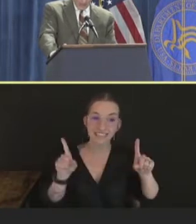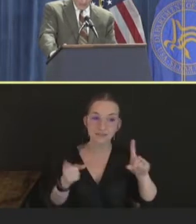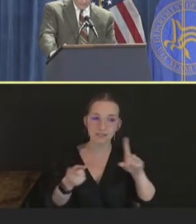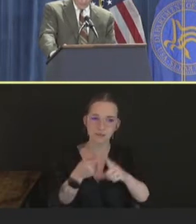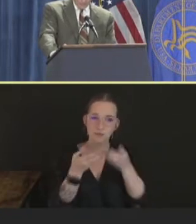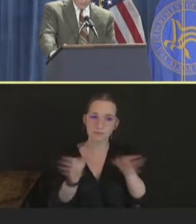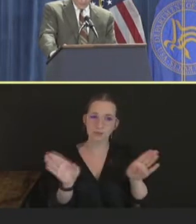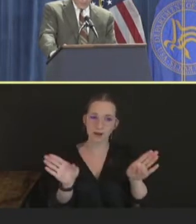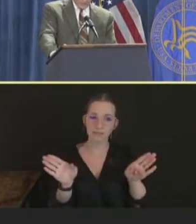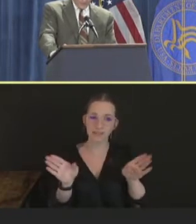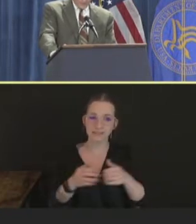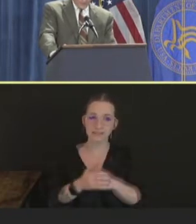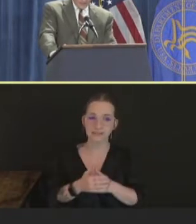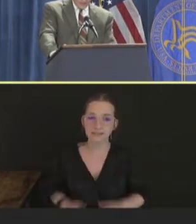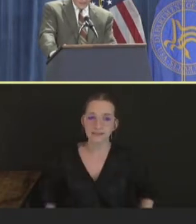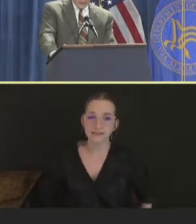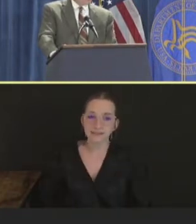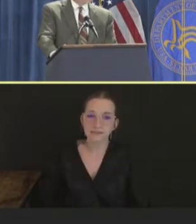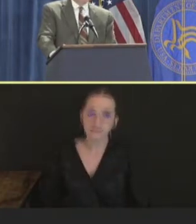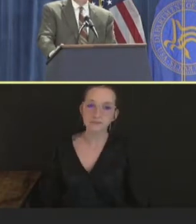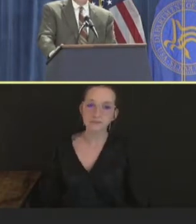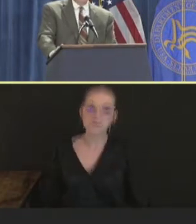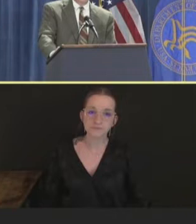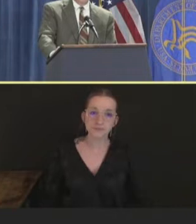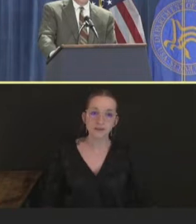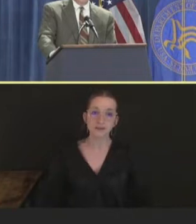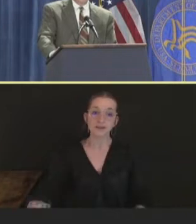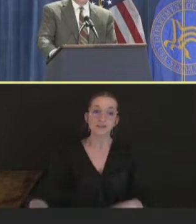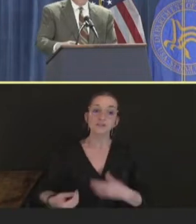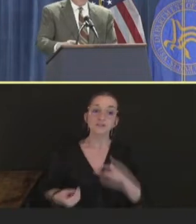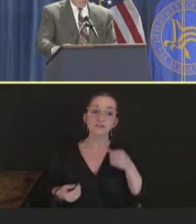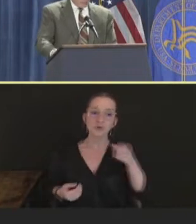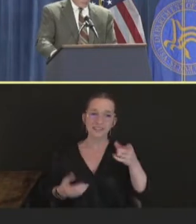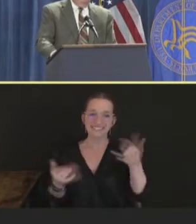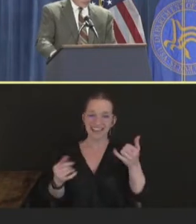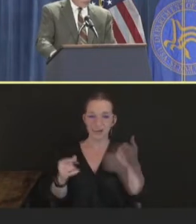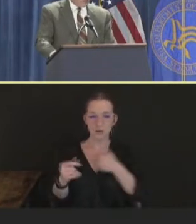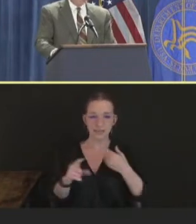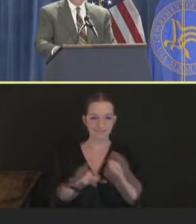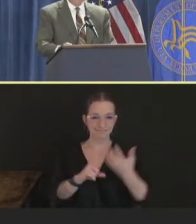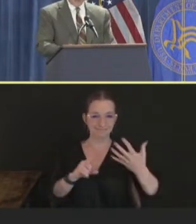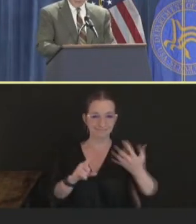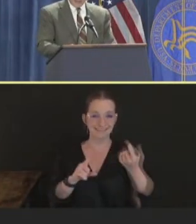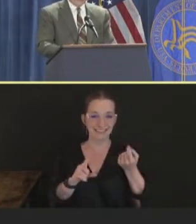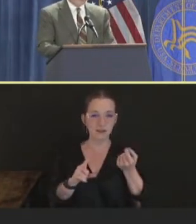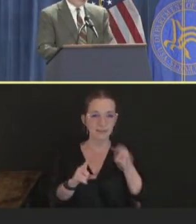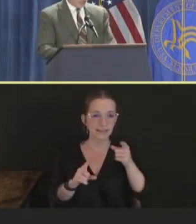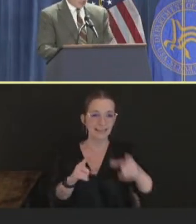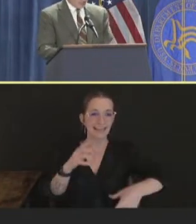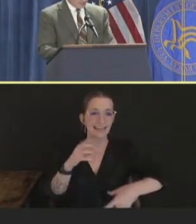And so, this has been expanded as you can see, to include other partners beyond HHS,